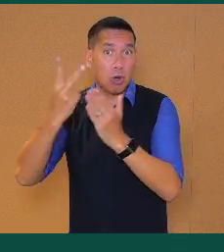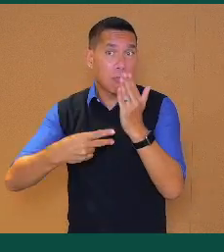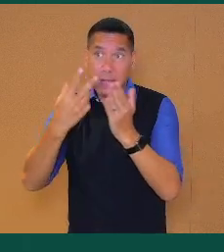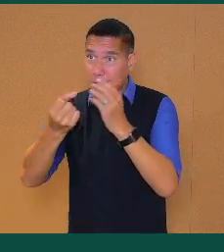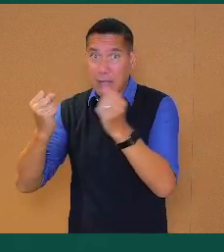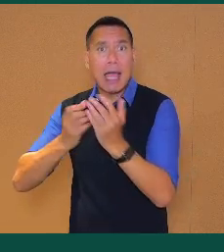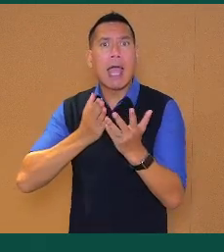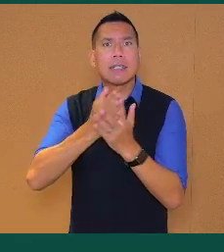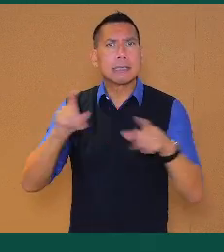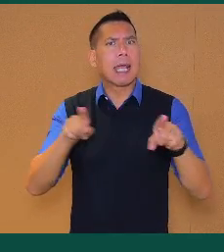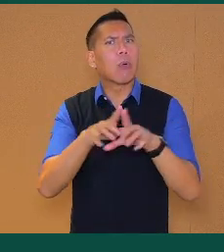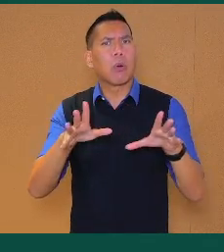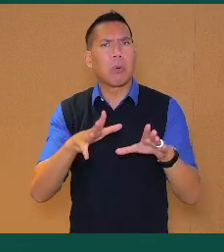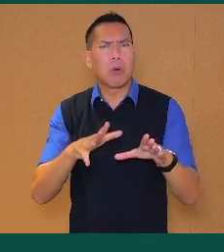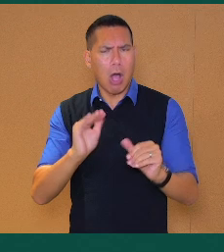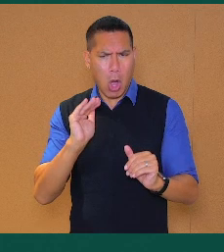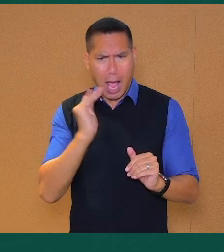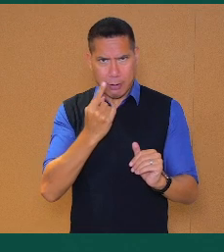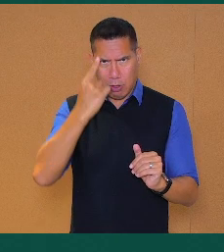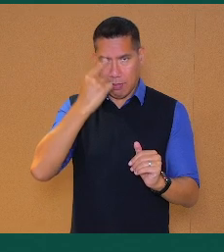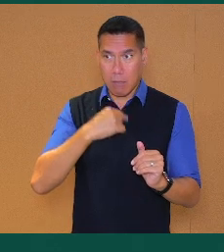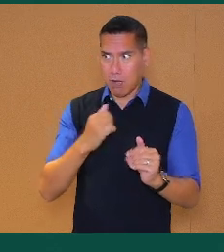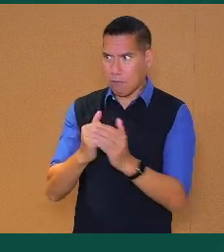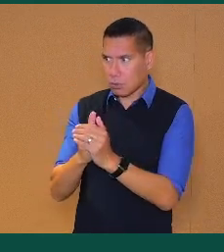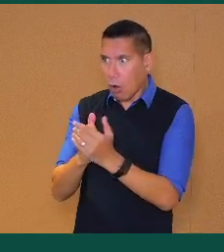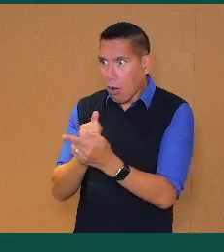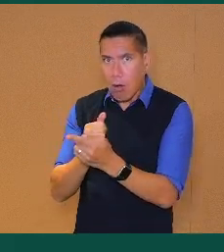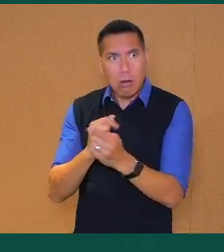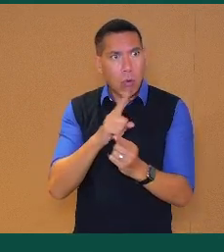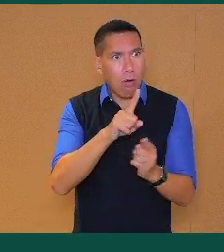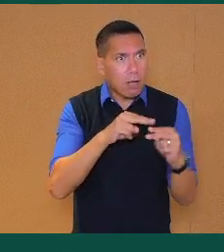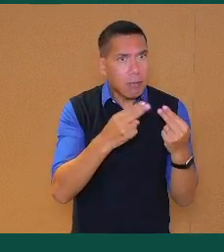of my friends or family or community members would have